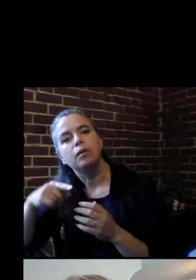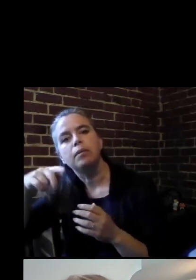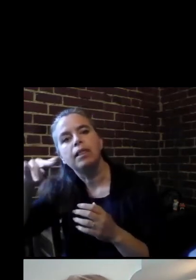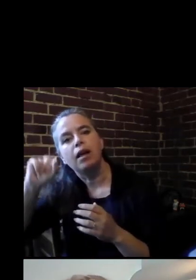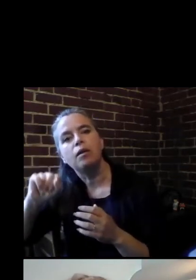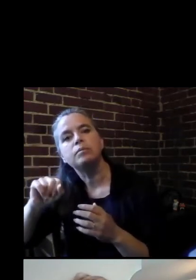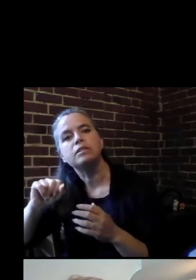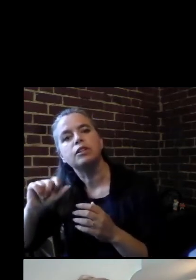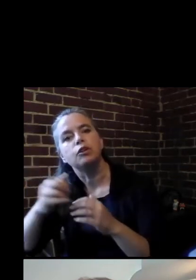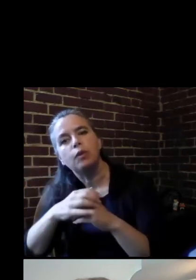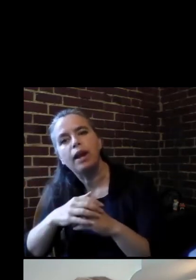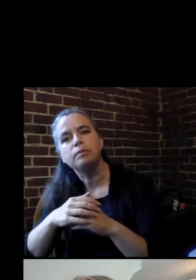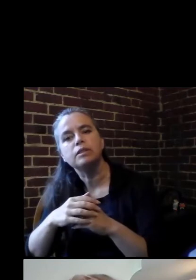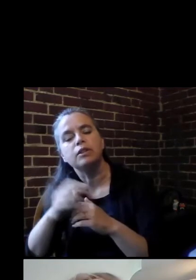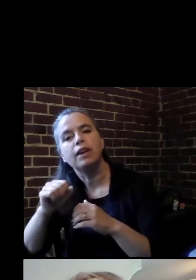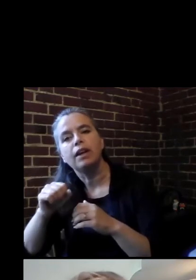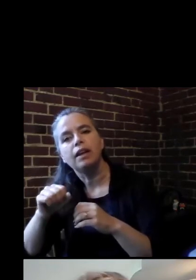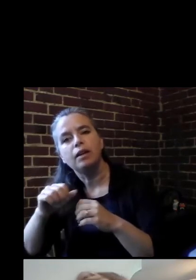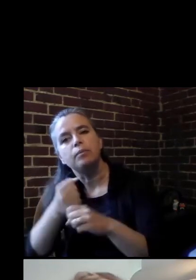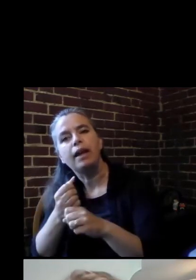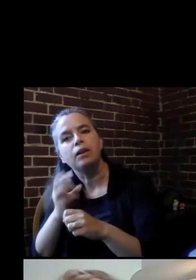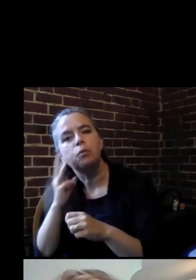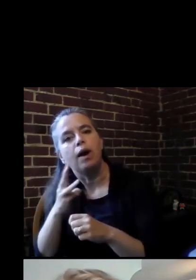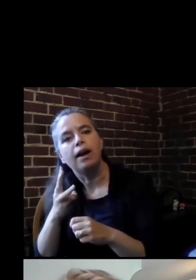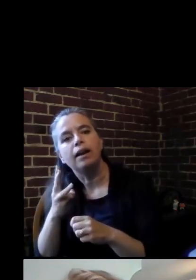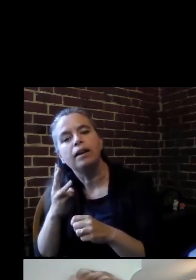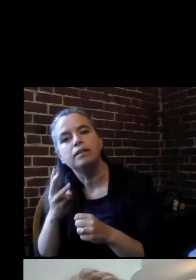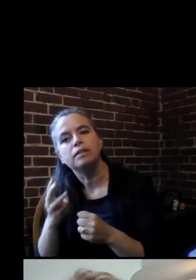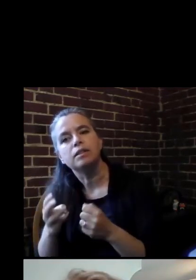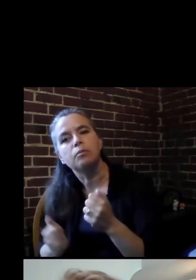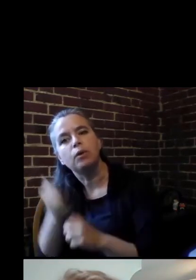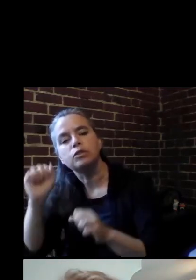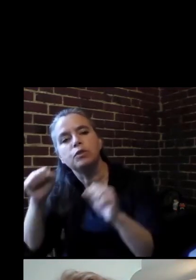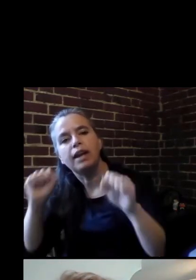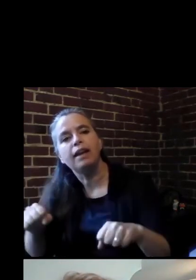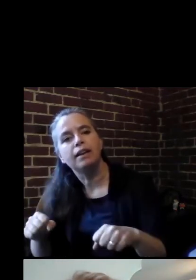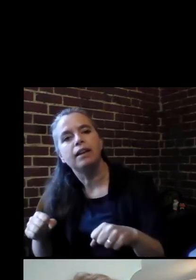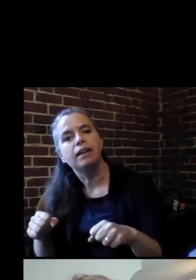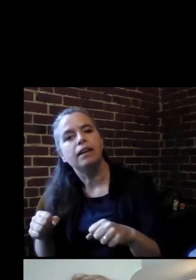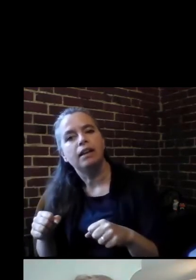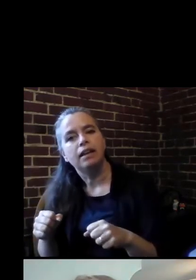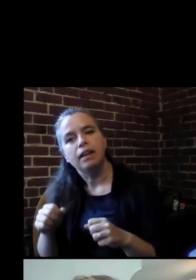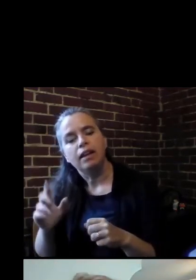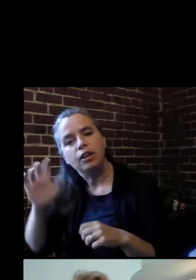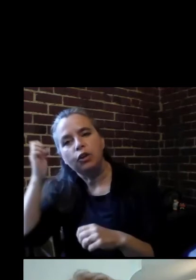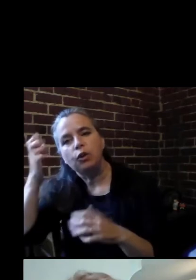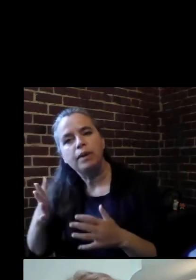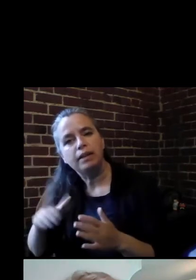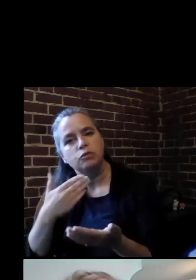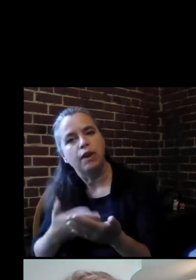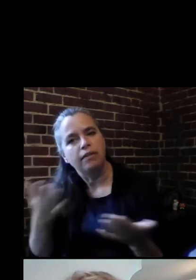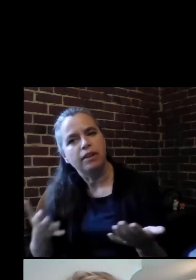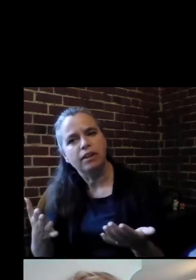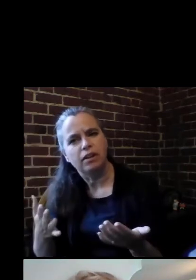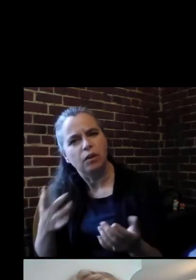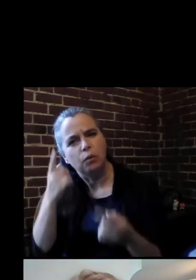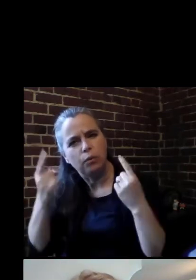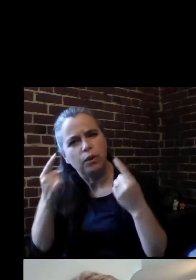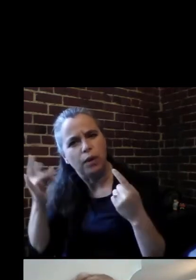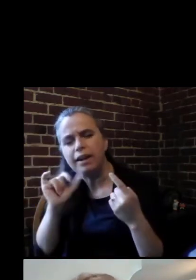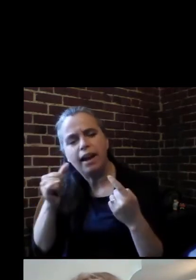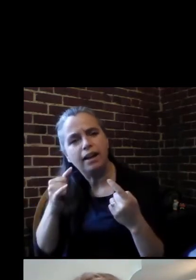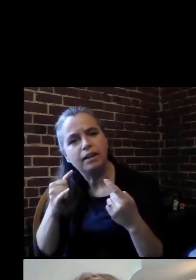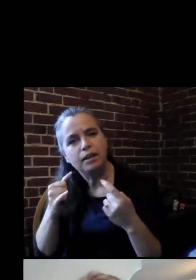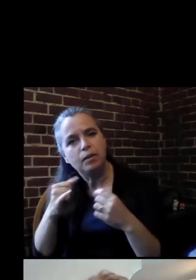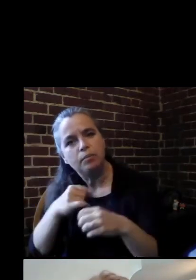As soon as Europeans got over here, they're like, "Where is the wine?" And they looked down on the Indigenous communities for not producing wine. wine?